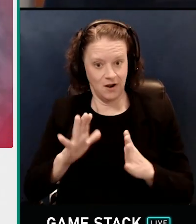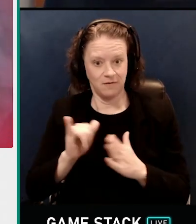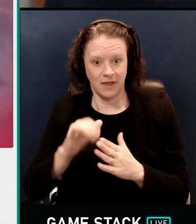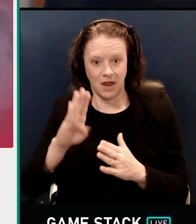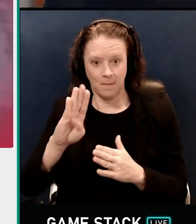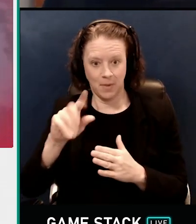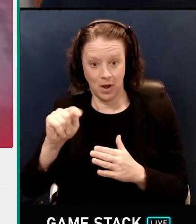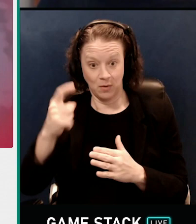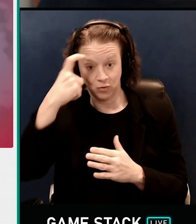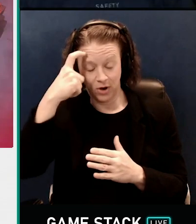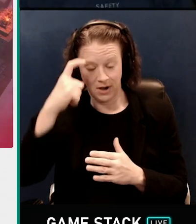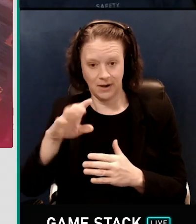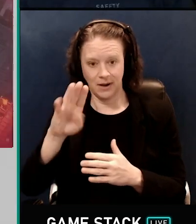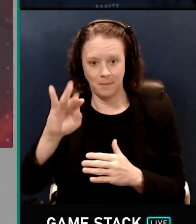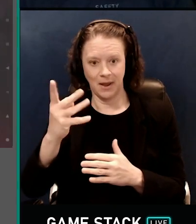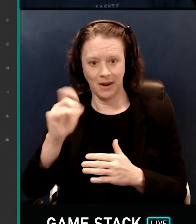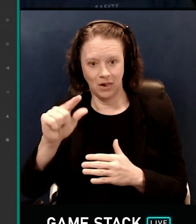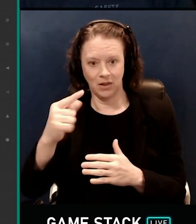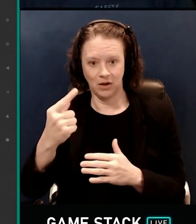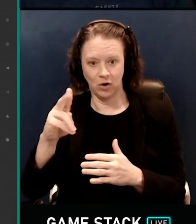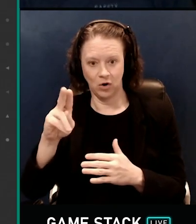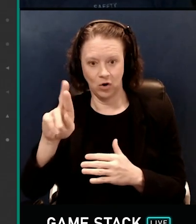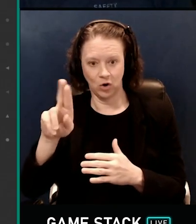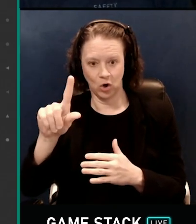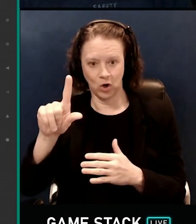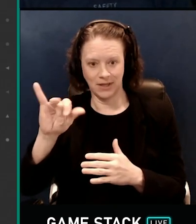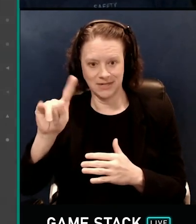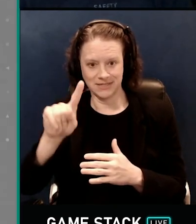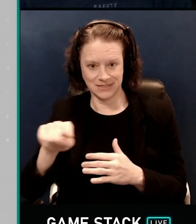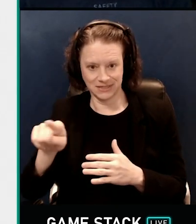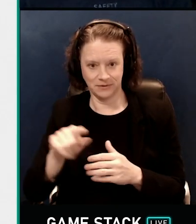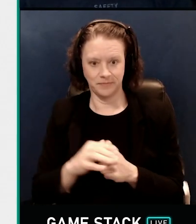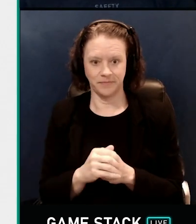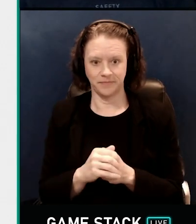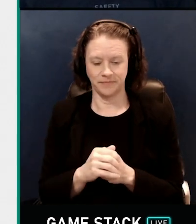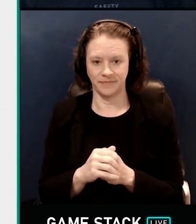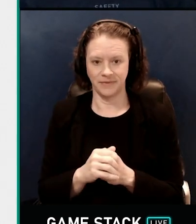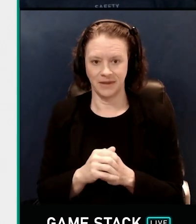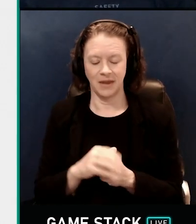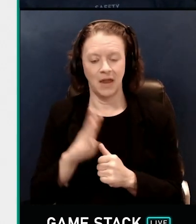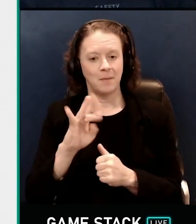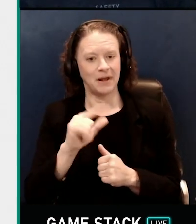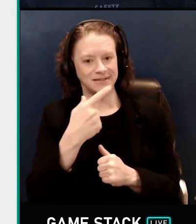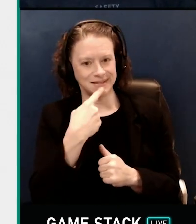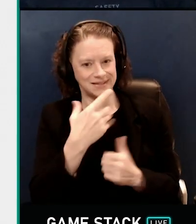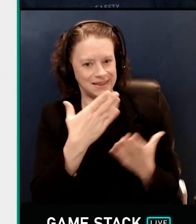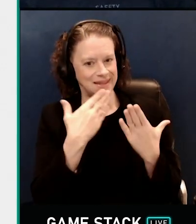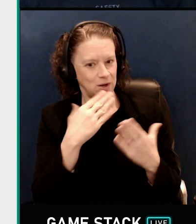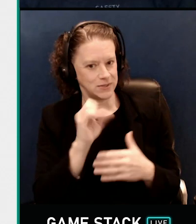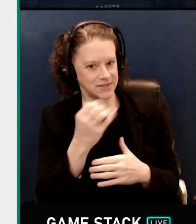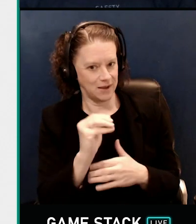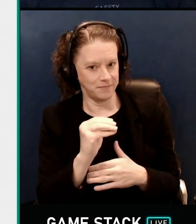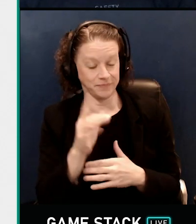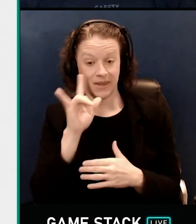Michael Garlitz. Thanks Sam. So, like Sam mentioned, many of our games have some